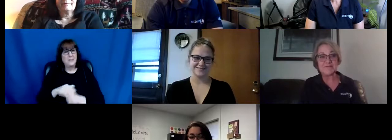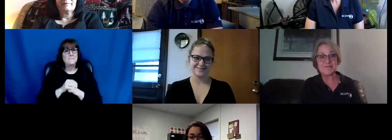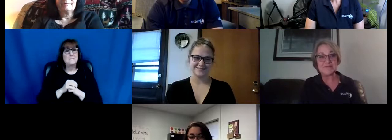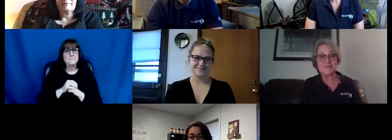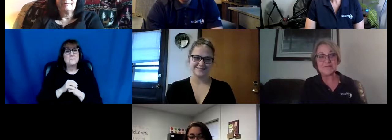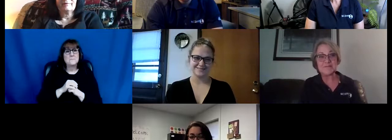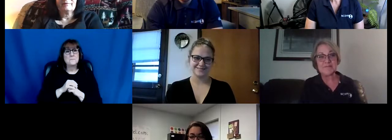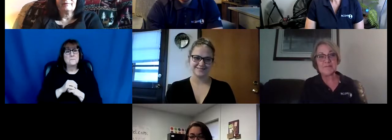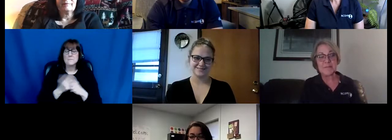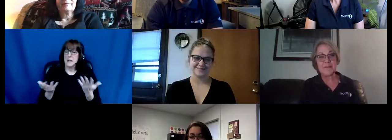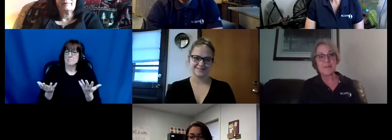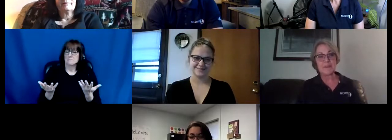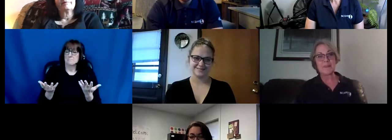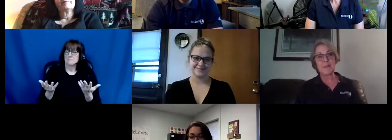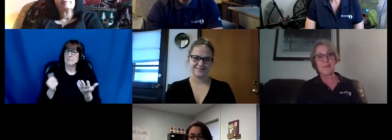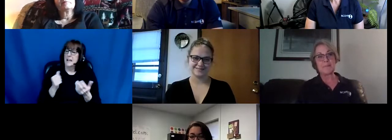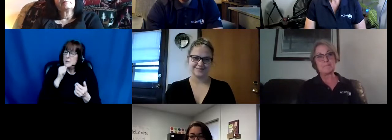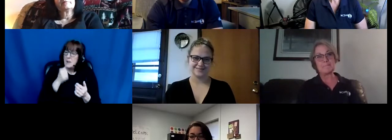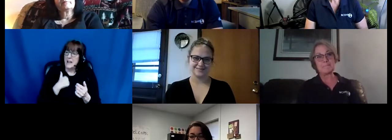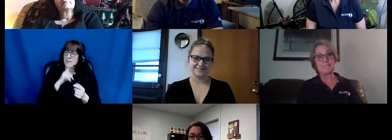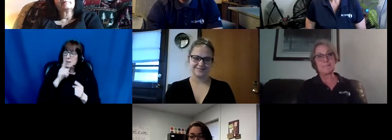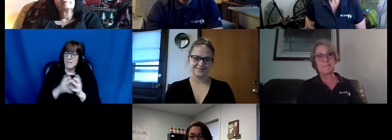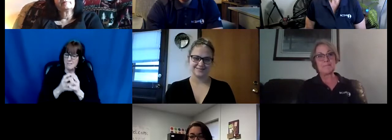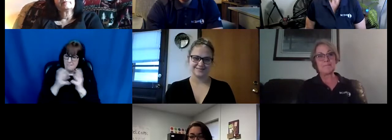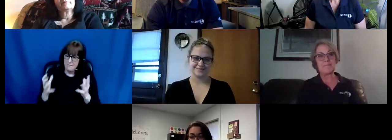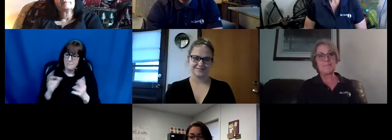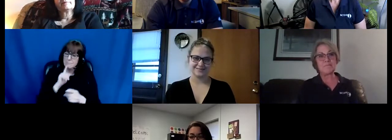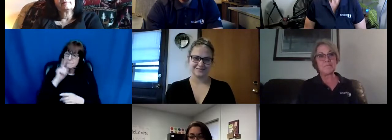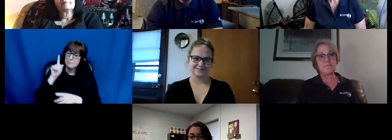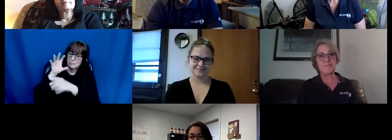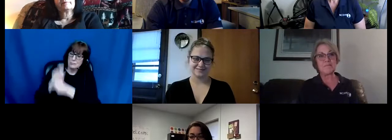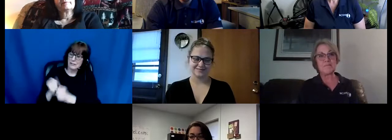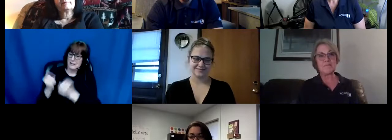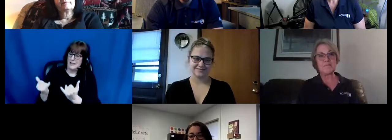I don't have a lot of real traditions that go on now because it's just my husband and I left in